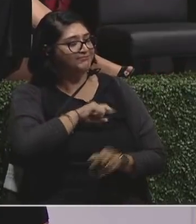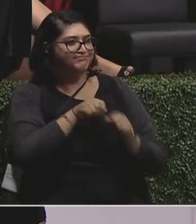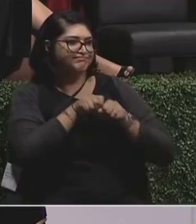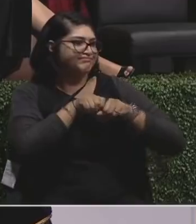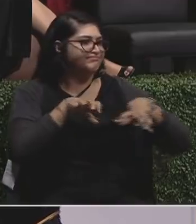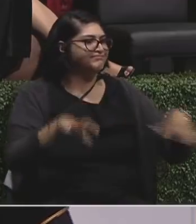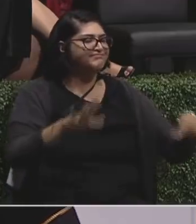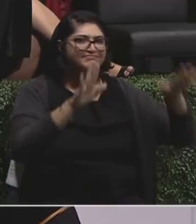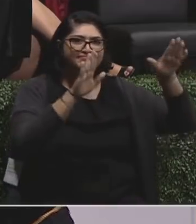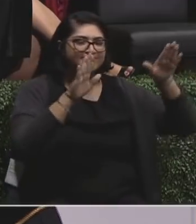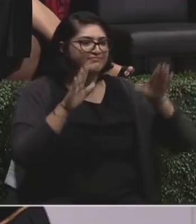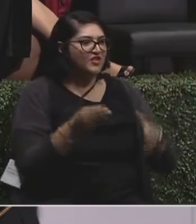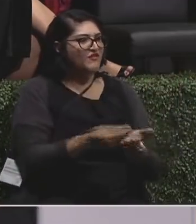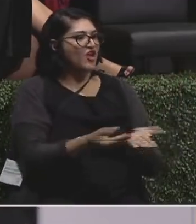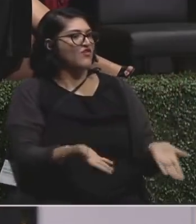AND YOU HAVE A DEEP SENSE OF PLACE THAT